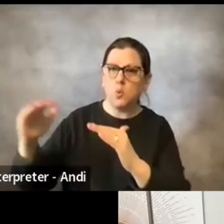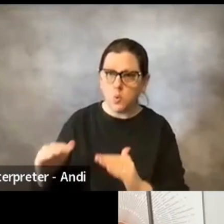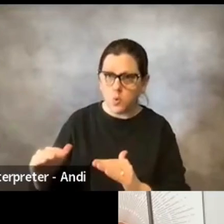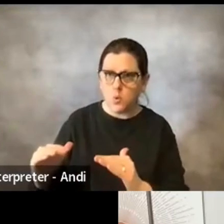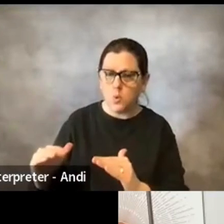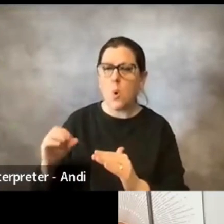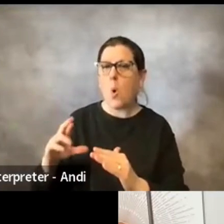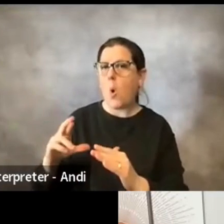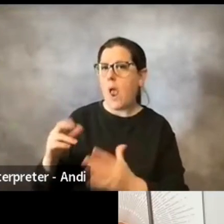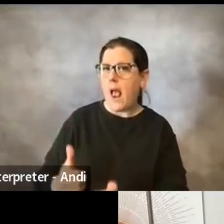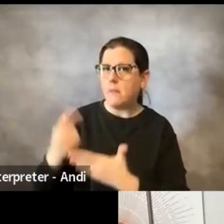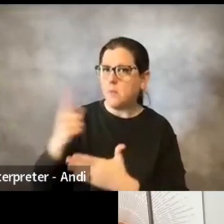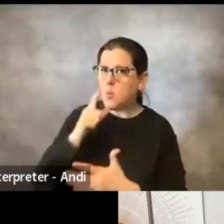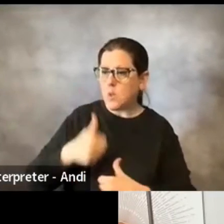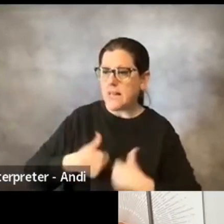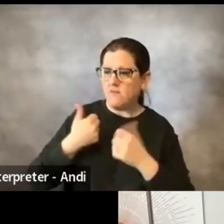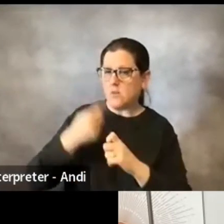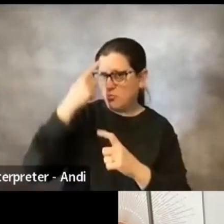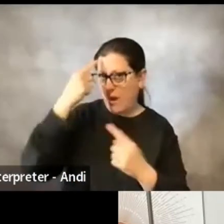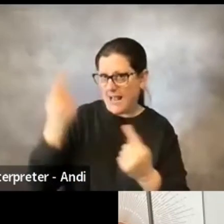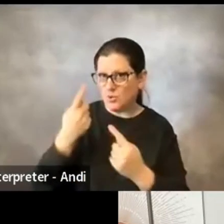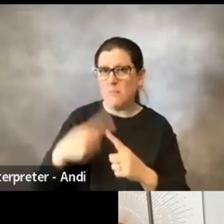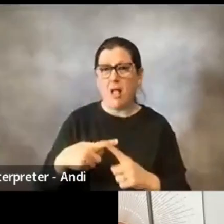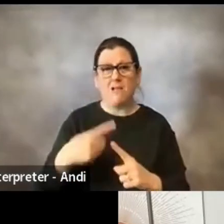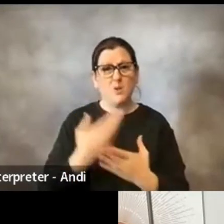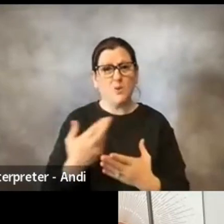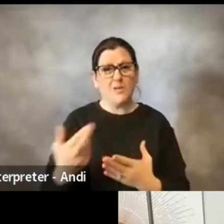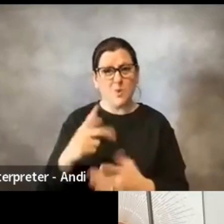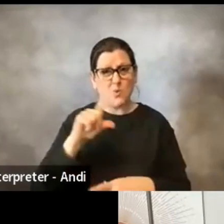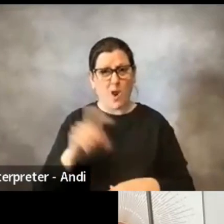brain injury, and then this resource question that we, you know, I've been grappling with,